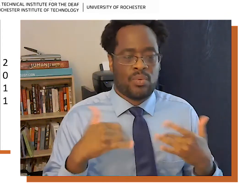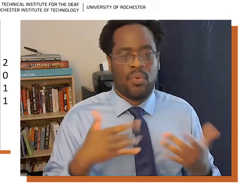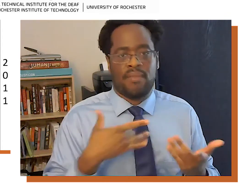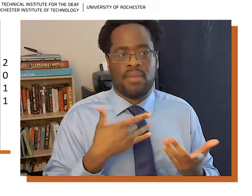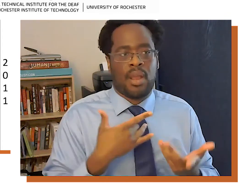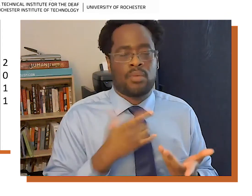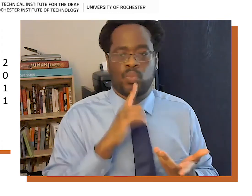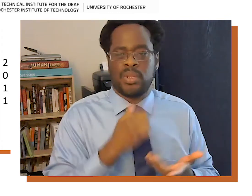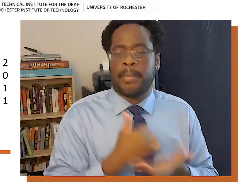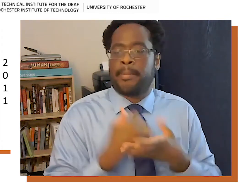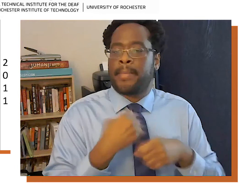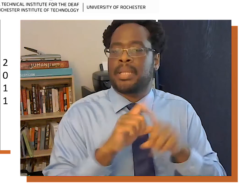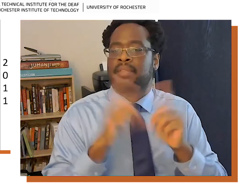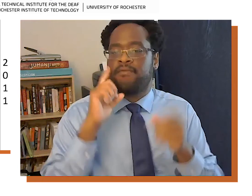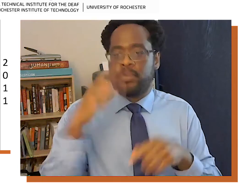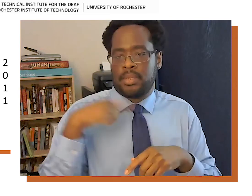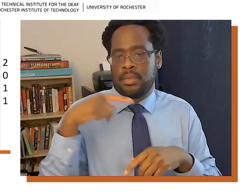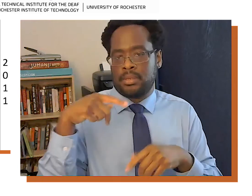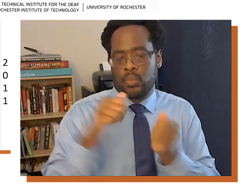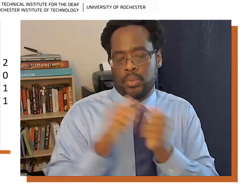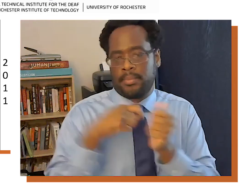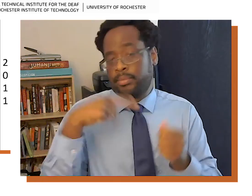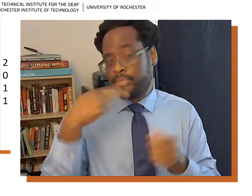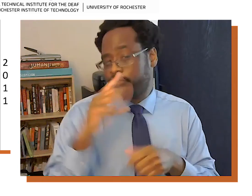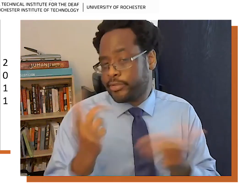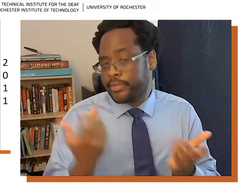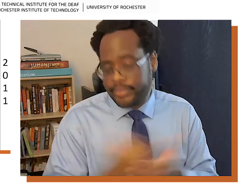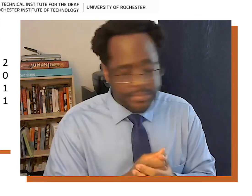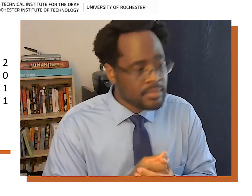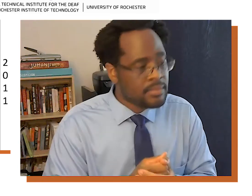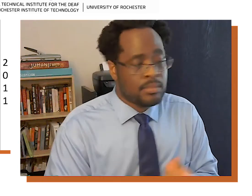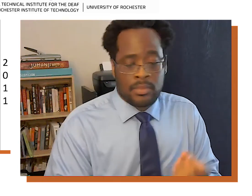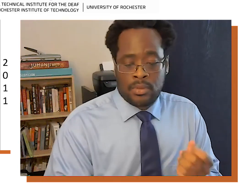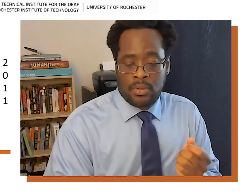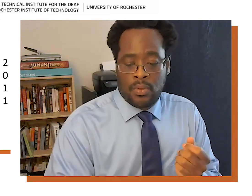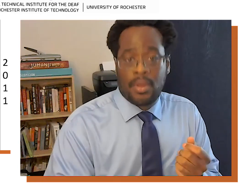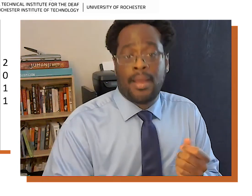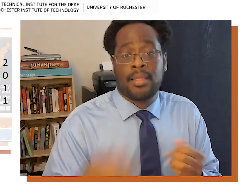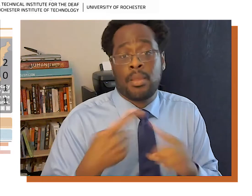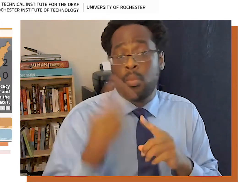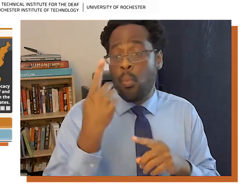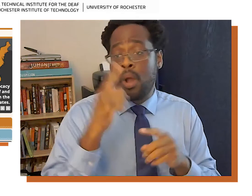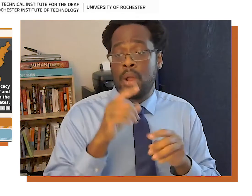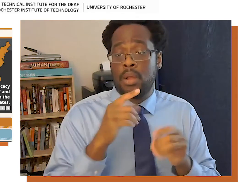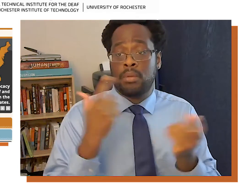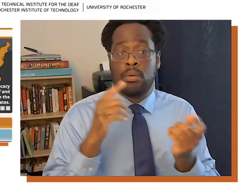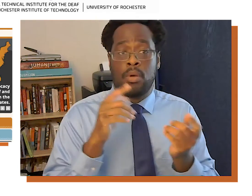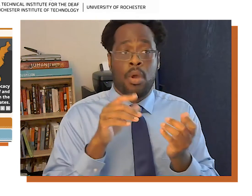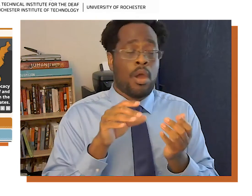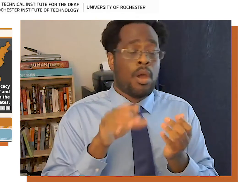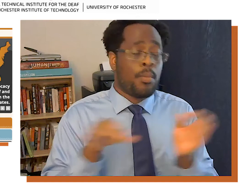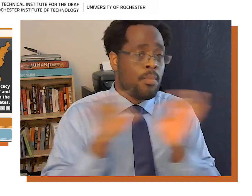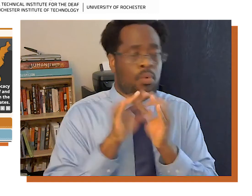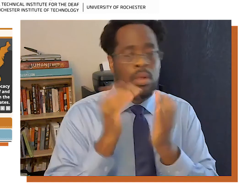I had many rich experiences, and this project also made a huge difference for me in my PhD education.